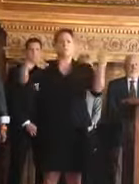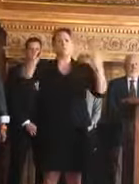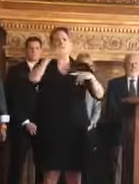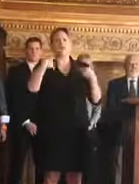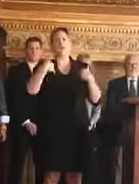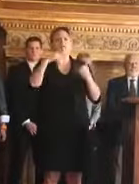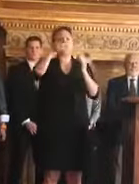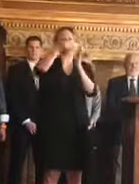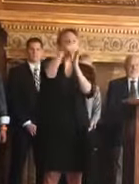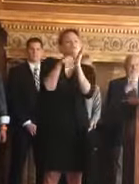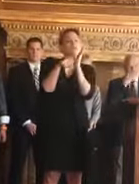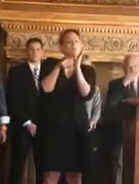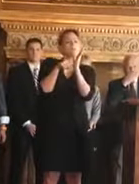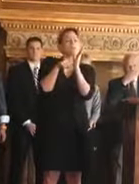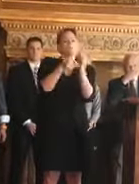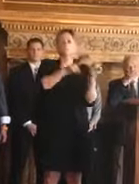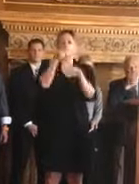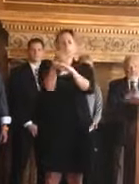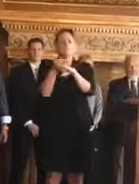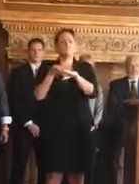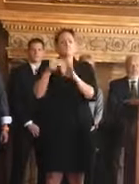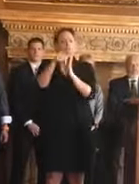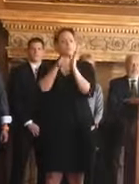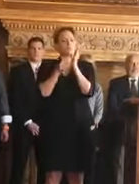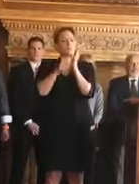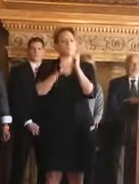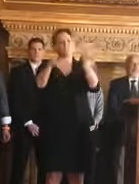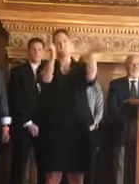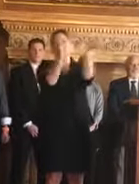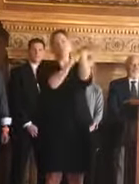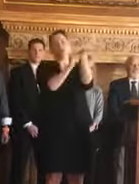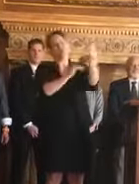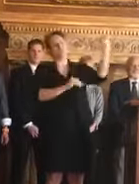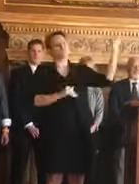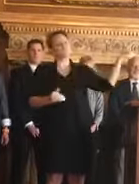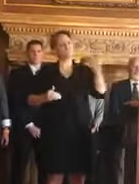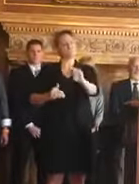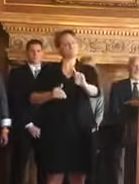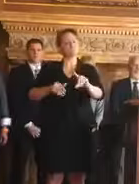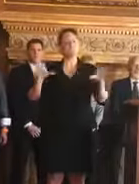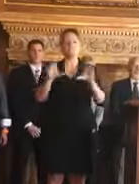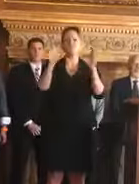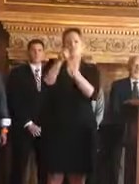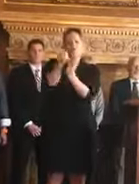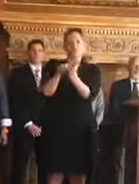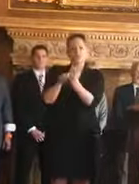When we think about other situations, medical appointments, somebody is going in for surgery,